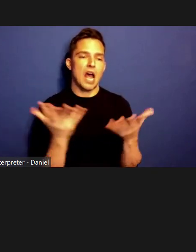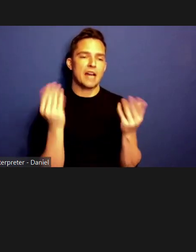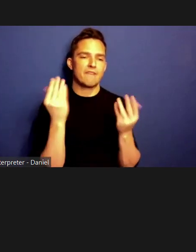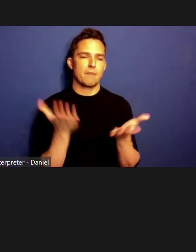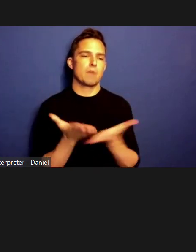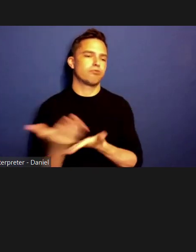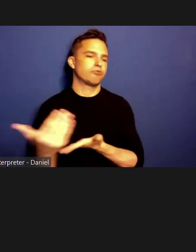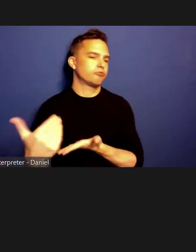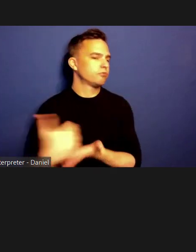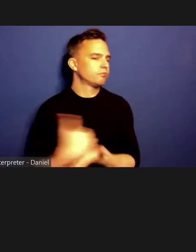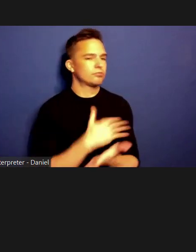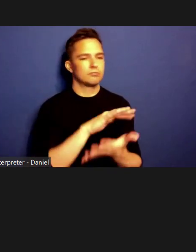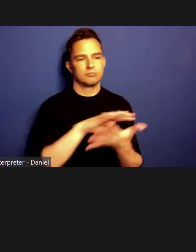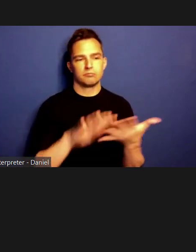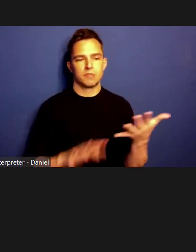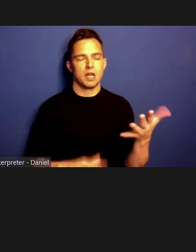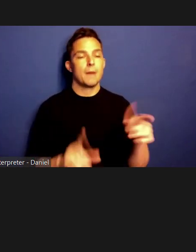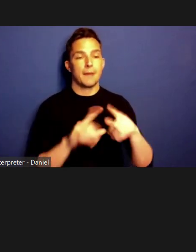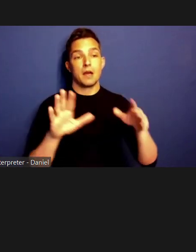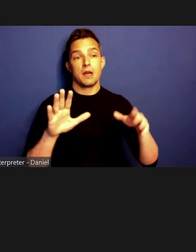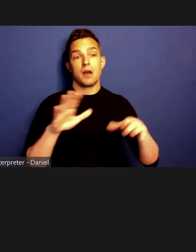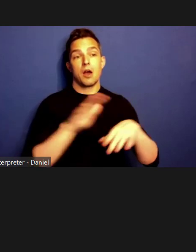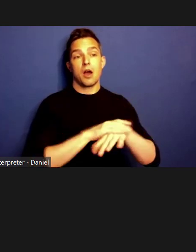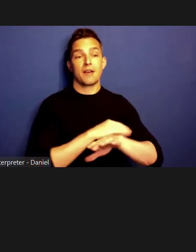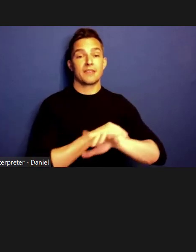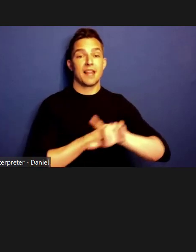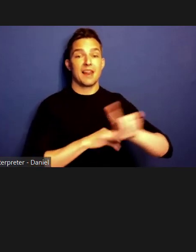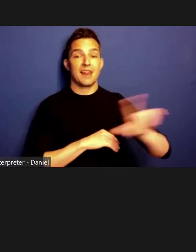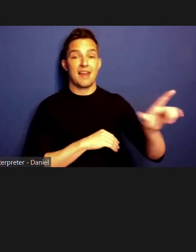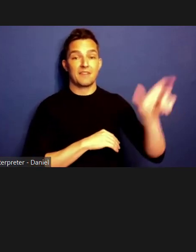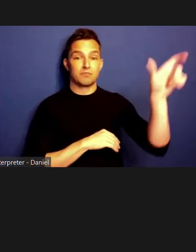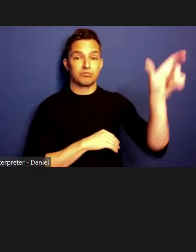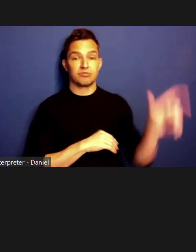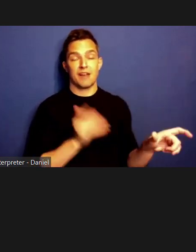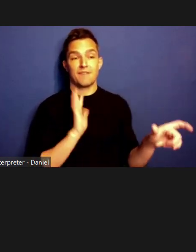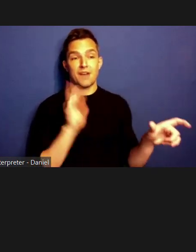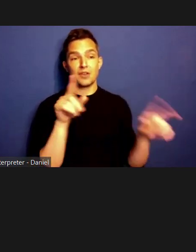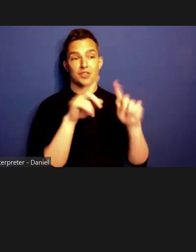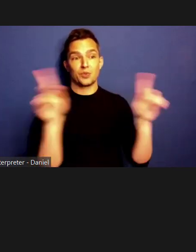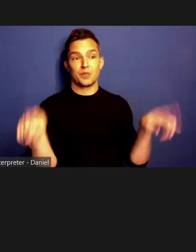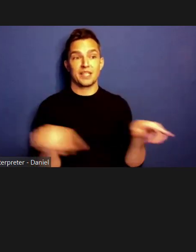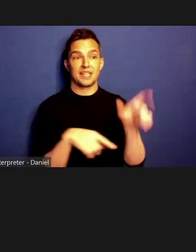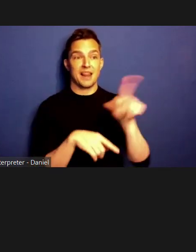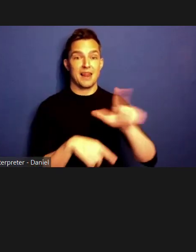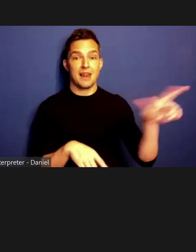left side of our screen, we had all of the different areas that we were